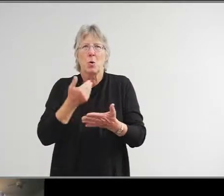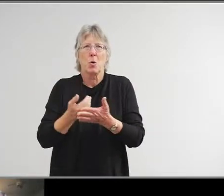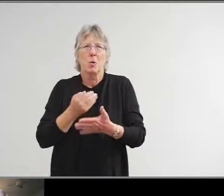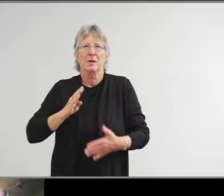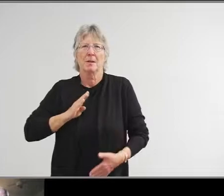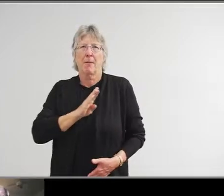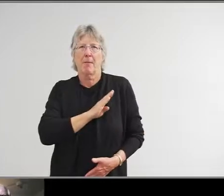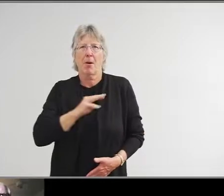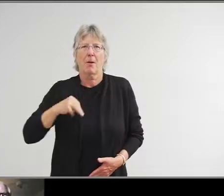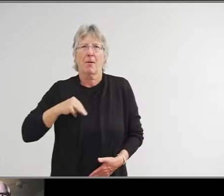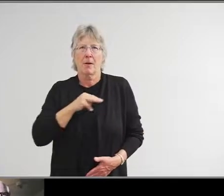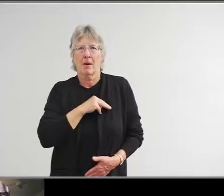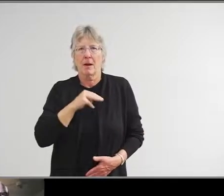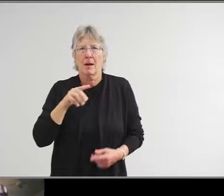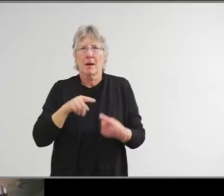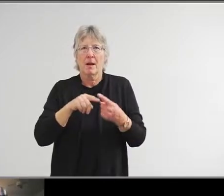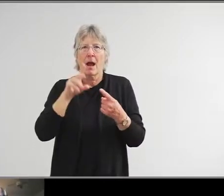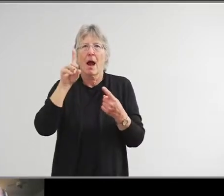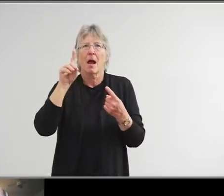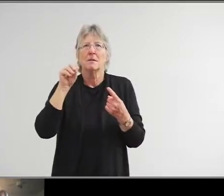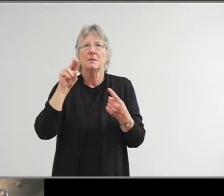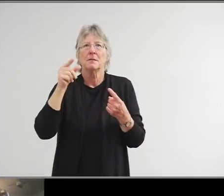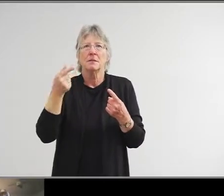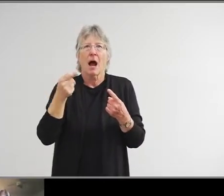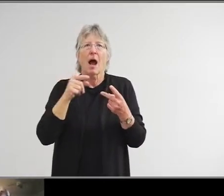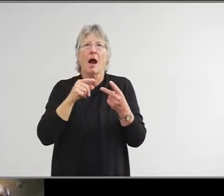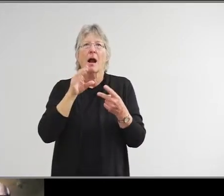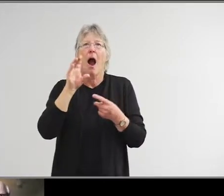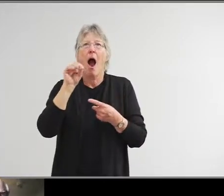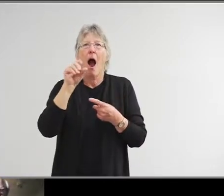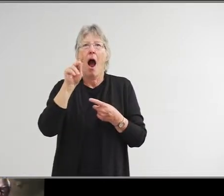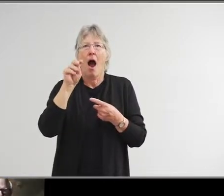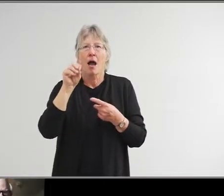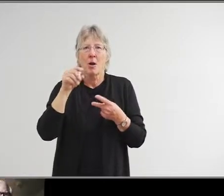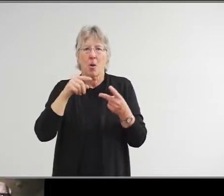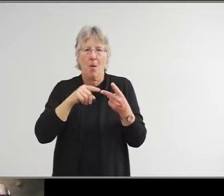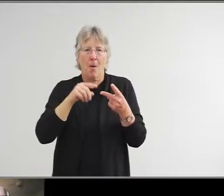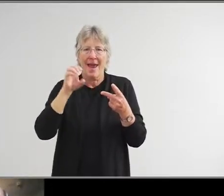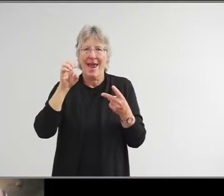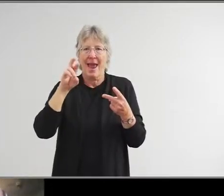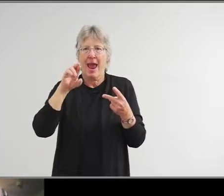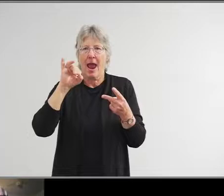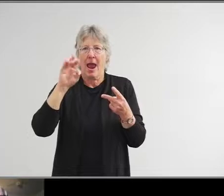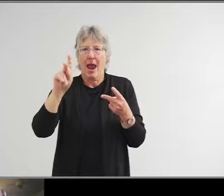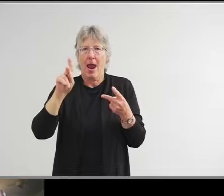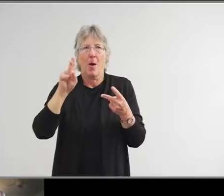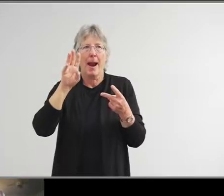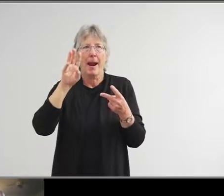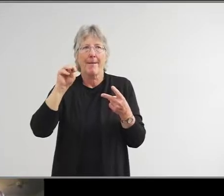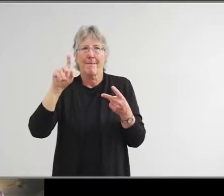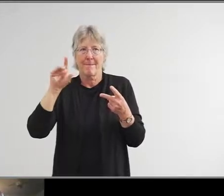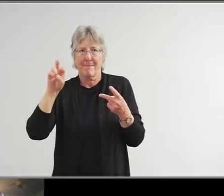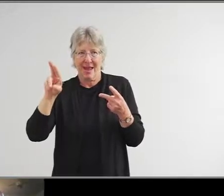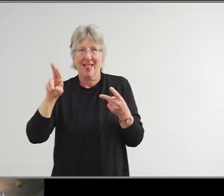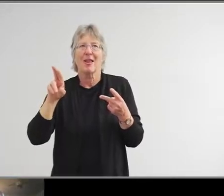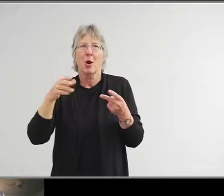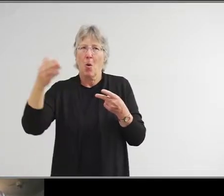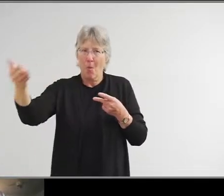Mr. Doug Otto, Mr. Eric Miller, welcome. They were sworn in at our last board meeting.